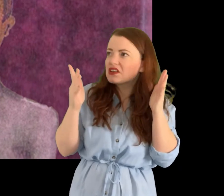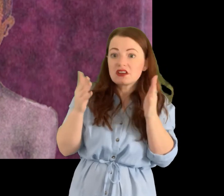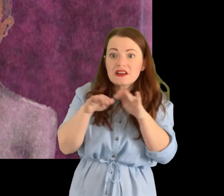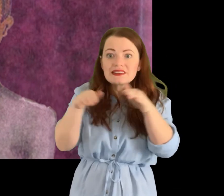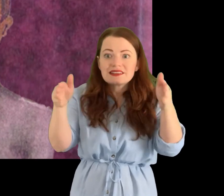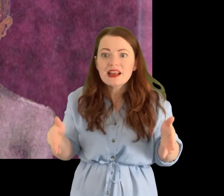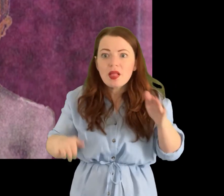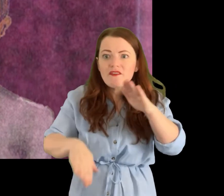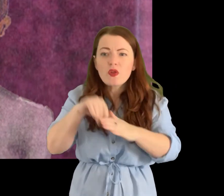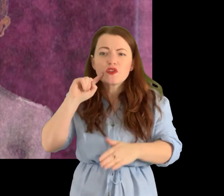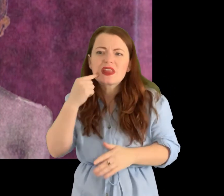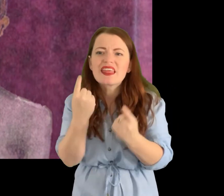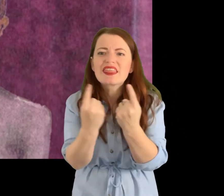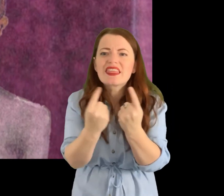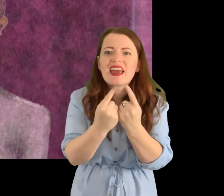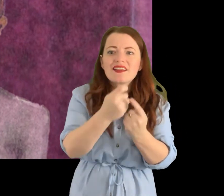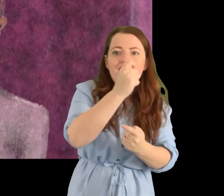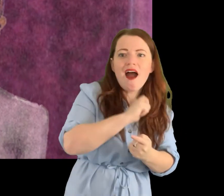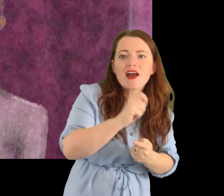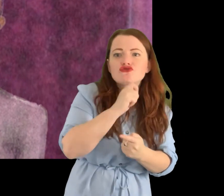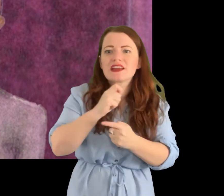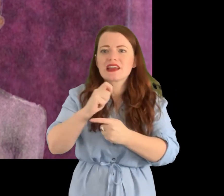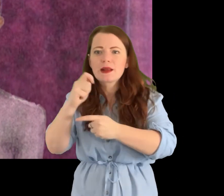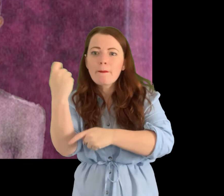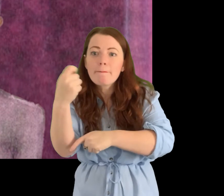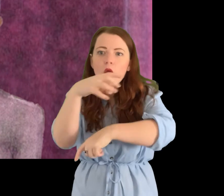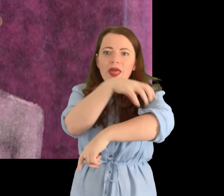Marzipan, ice-cream and chocolate Birthday cake with ten lit candles